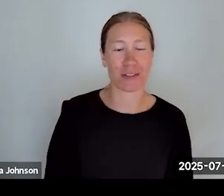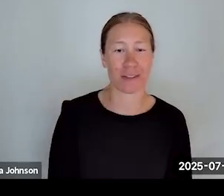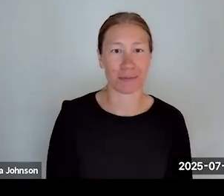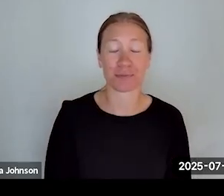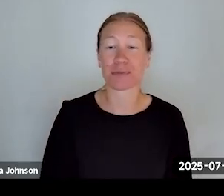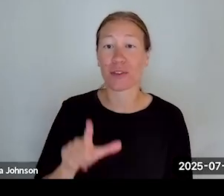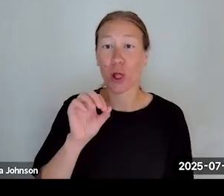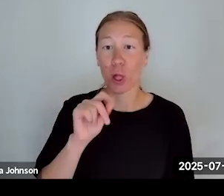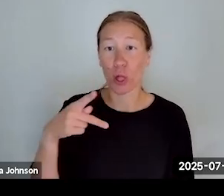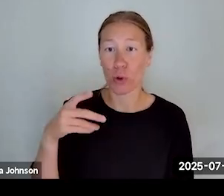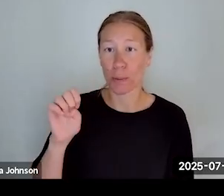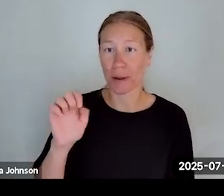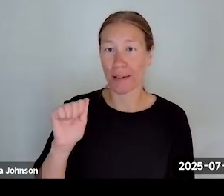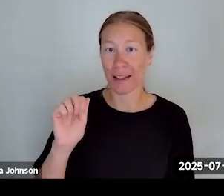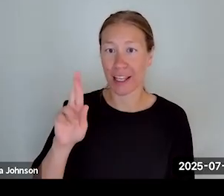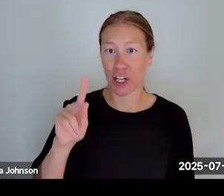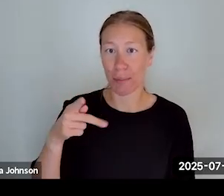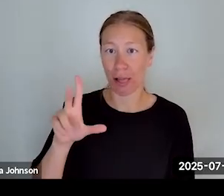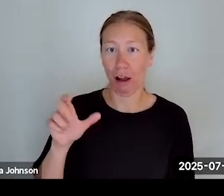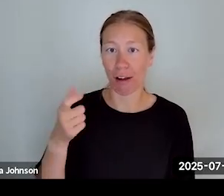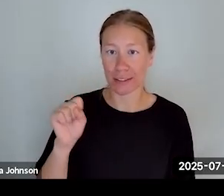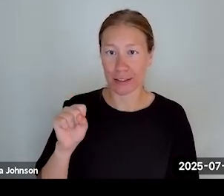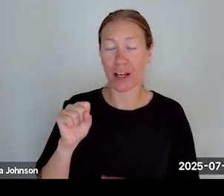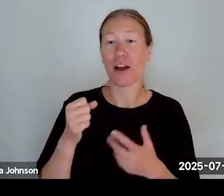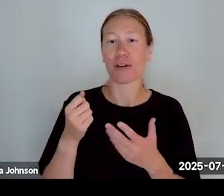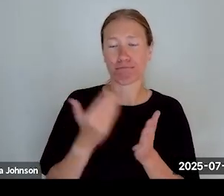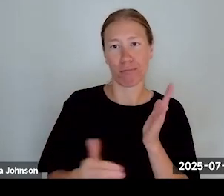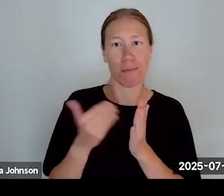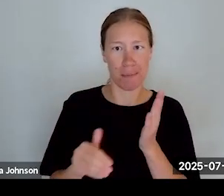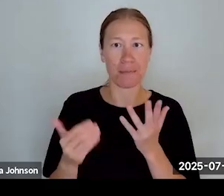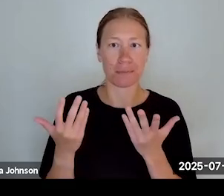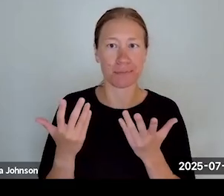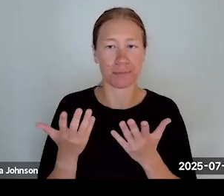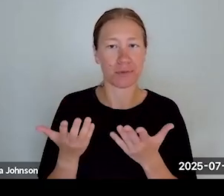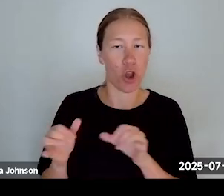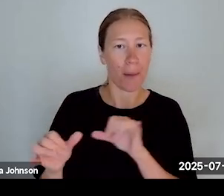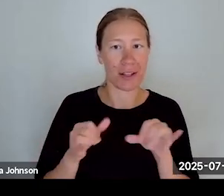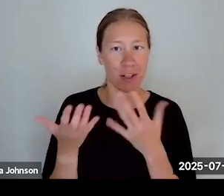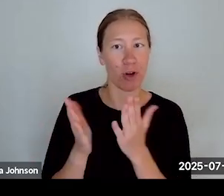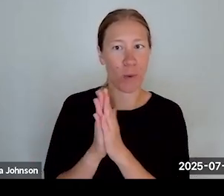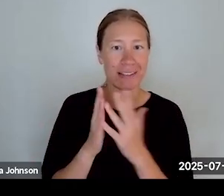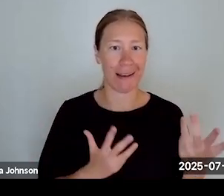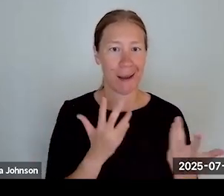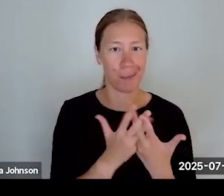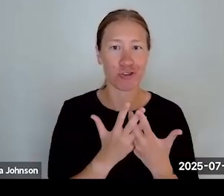Loop Earplugs are a frequently requested accommodation, as they work to filter noise and the volume of extraneous sounds,